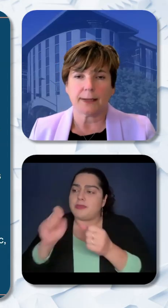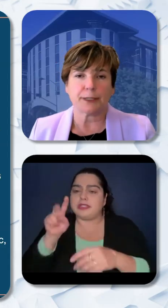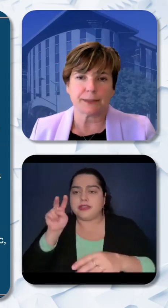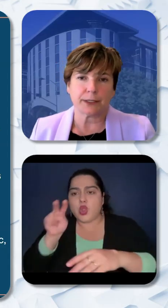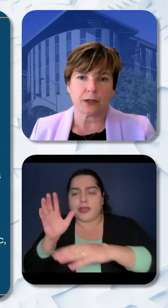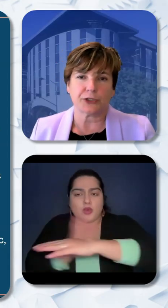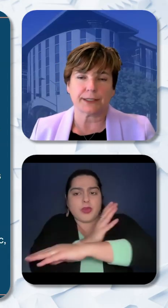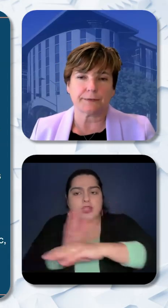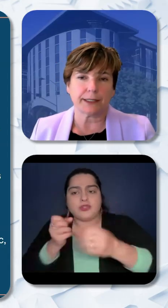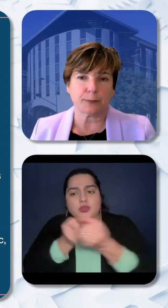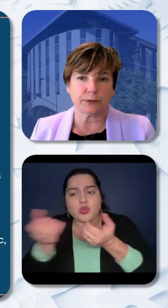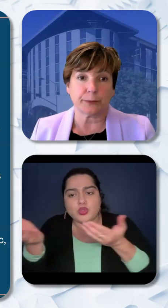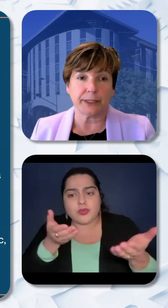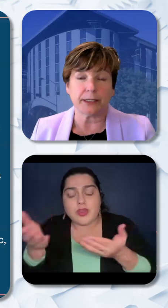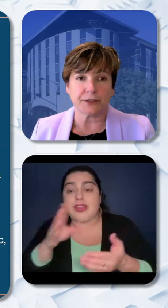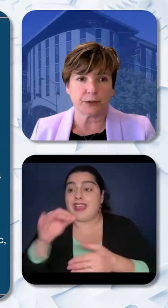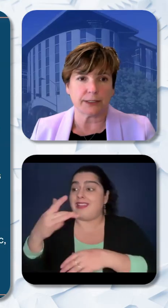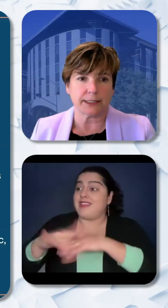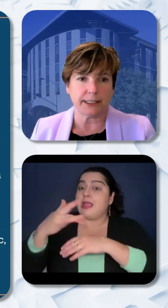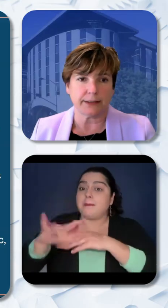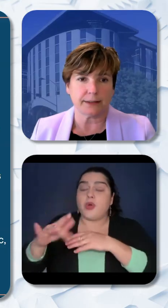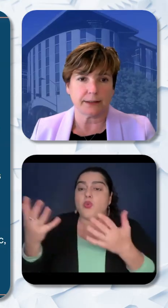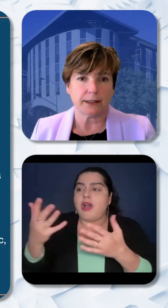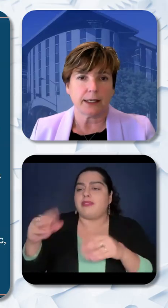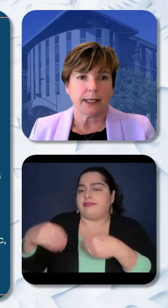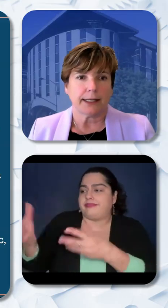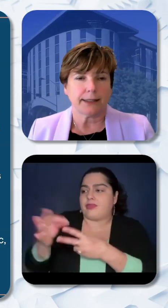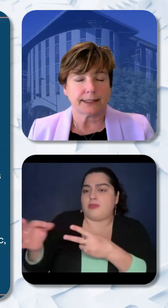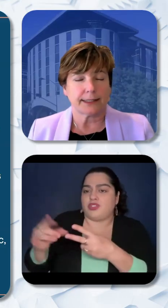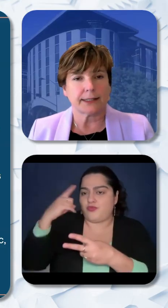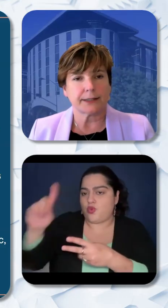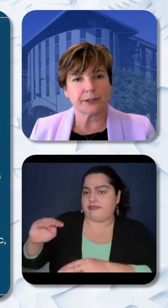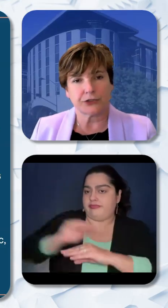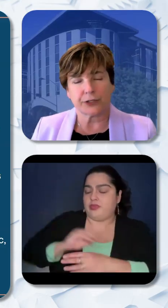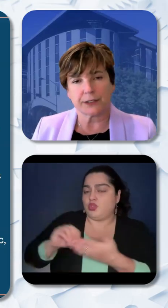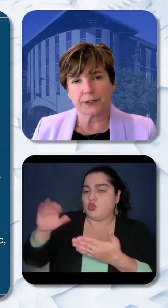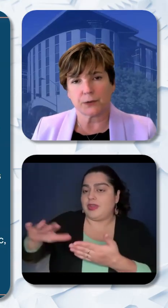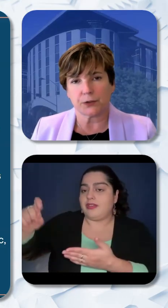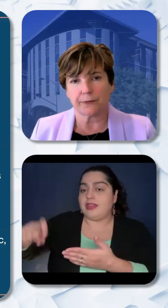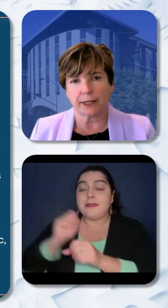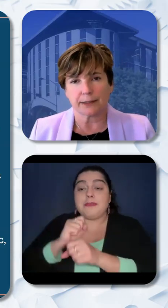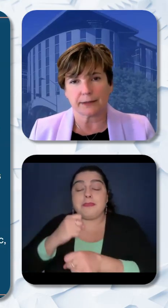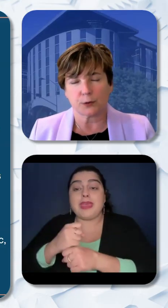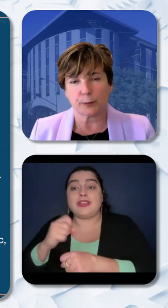and placement options available to meet our students' needs. Its intent is to ensure that students who have access to